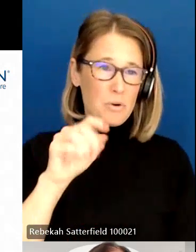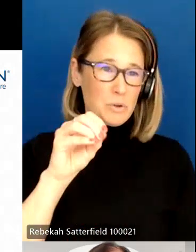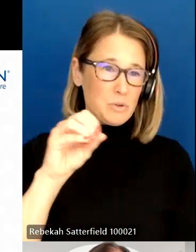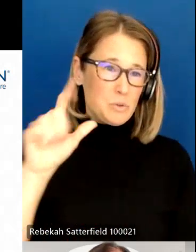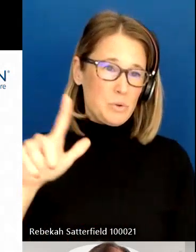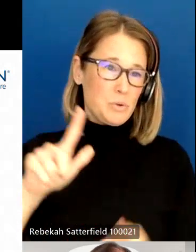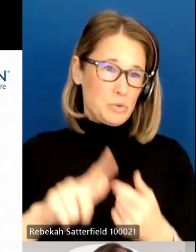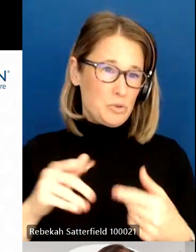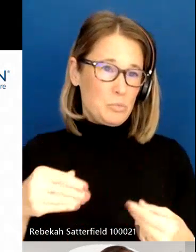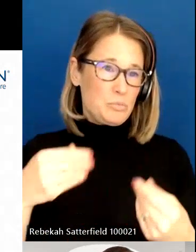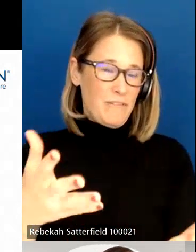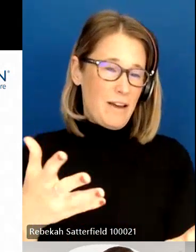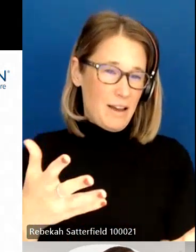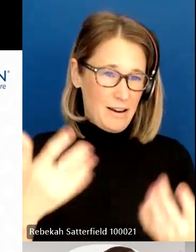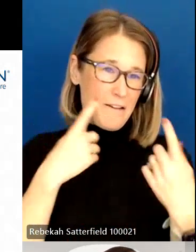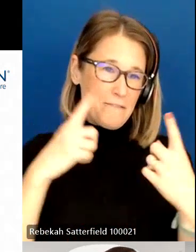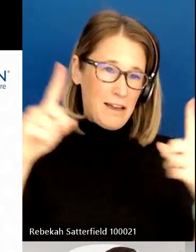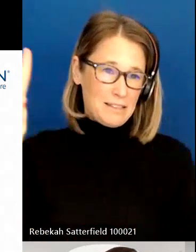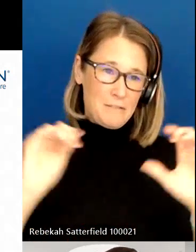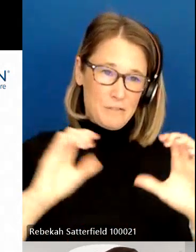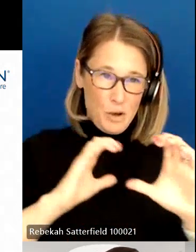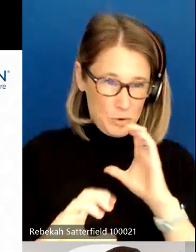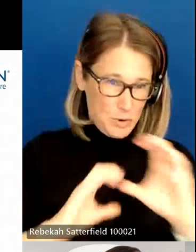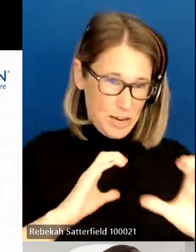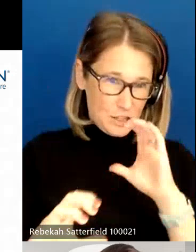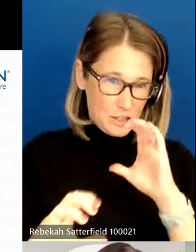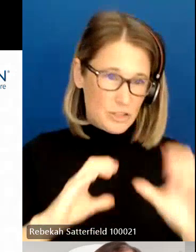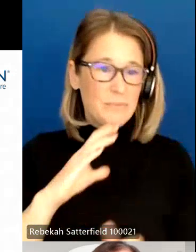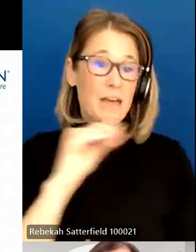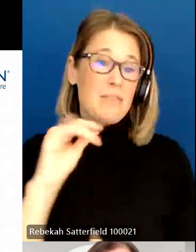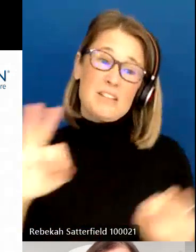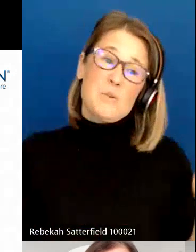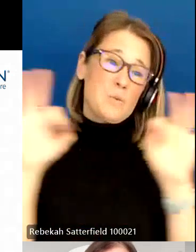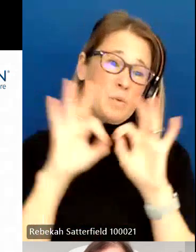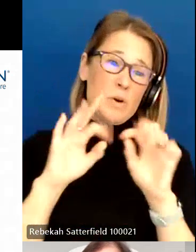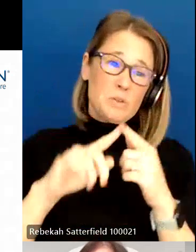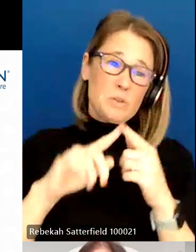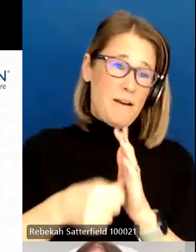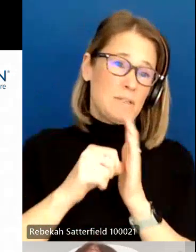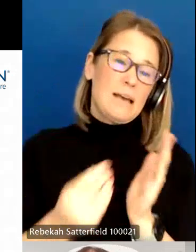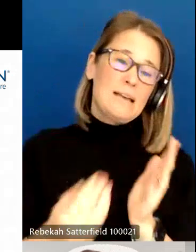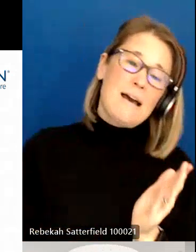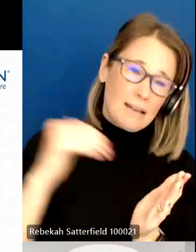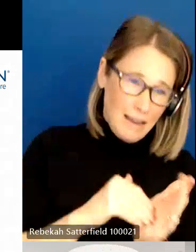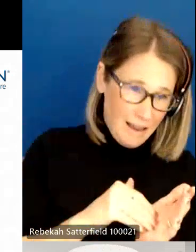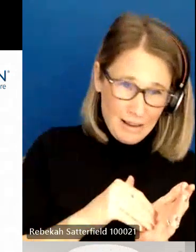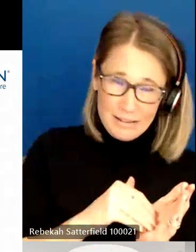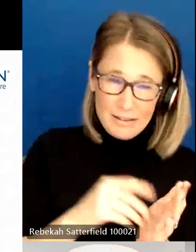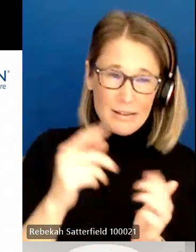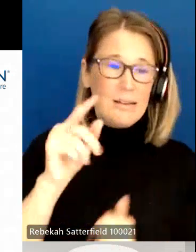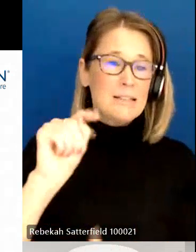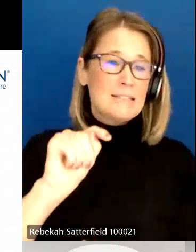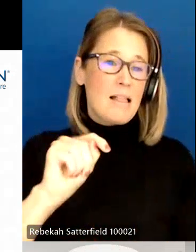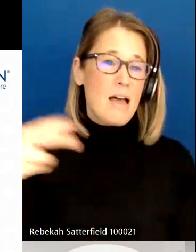communication and um it's worth emphasizing again the tella Health the use of a T Health